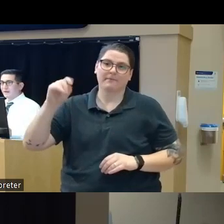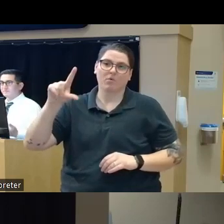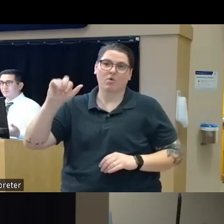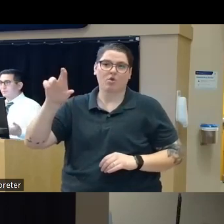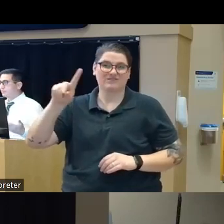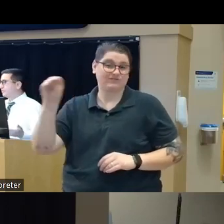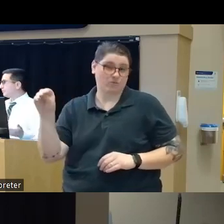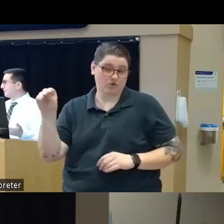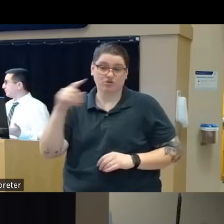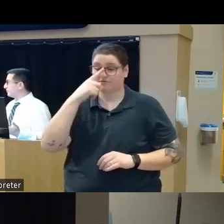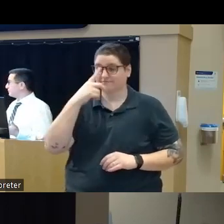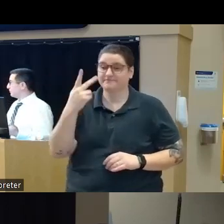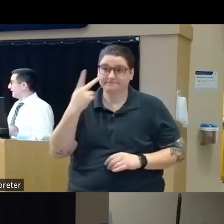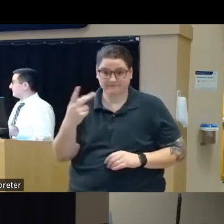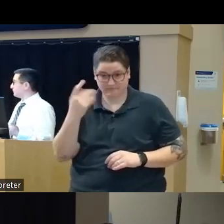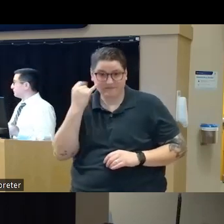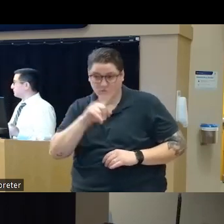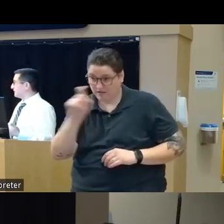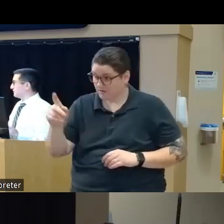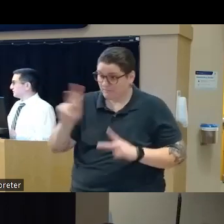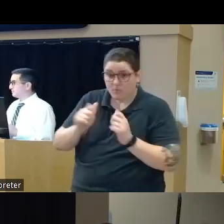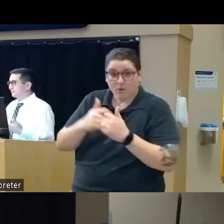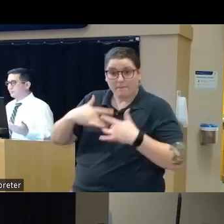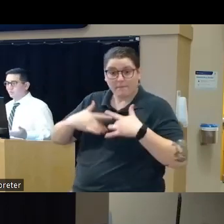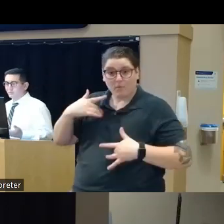if you ask people you know do people with bipolar disorder have visual hallucinations so you know